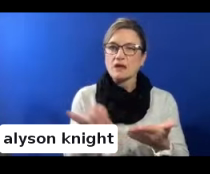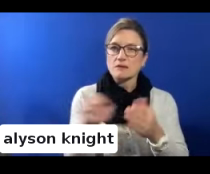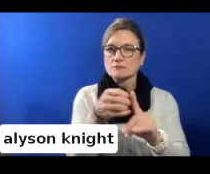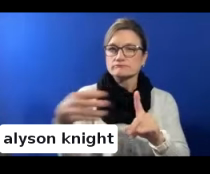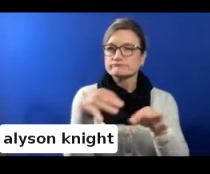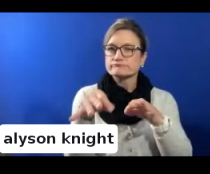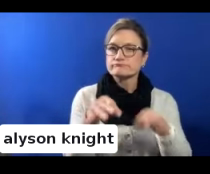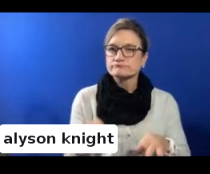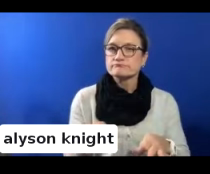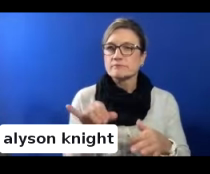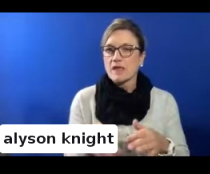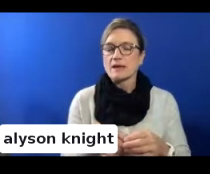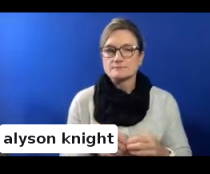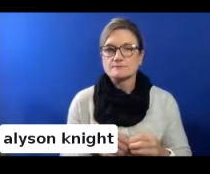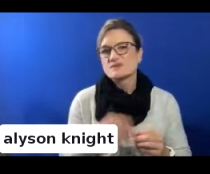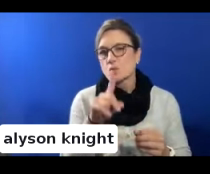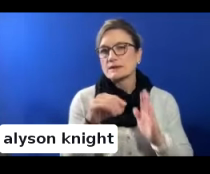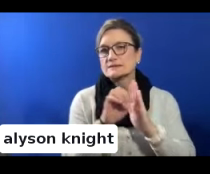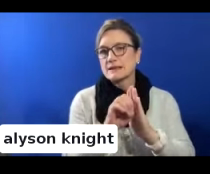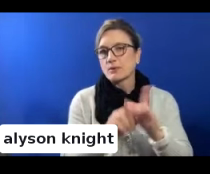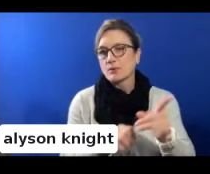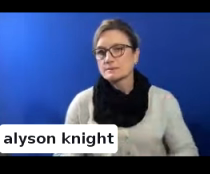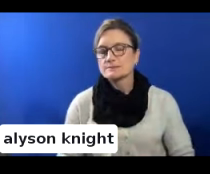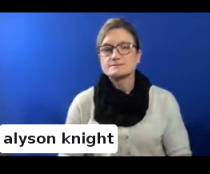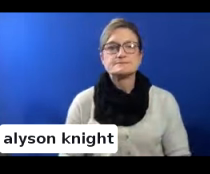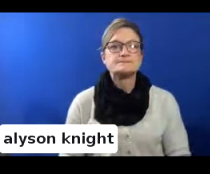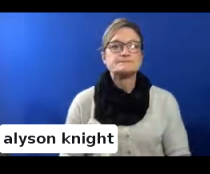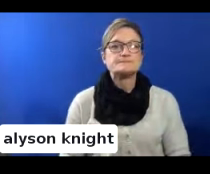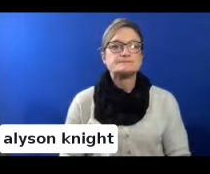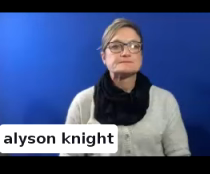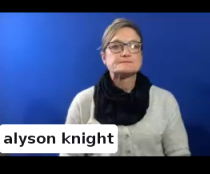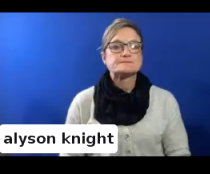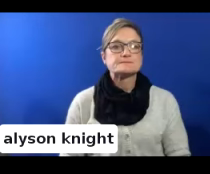So that's what a sample response would look like.